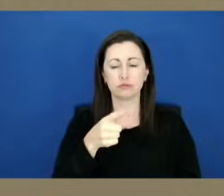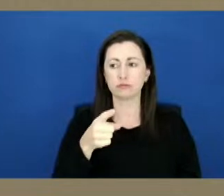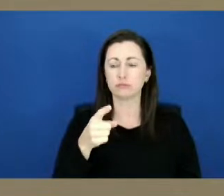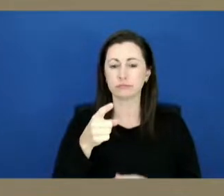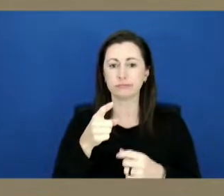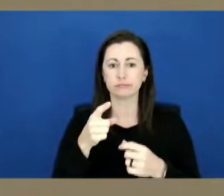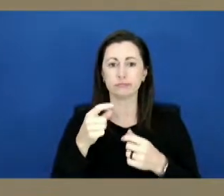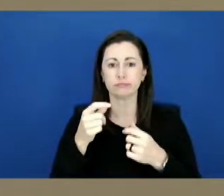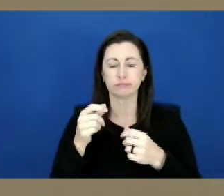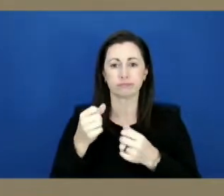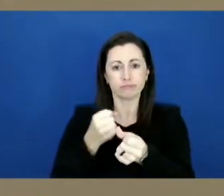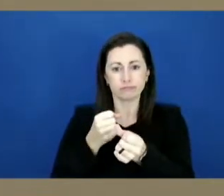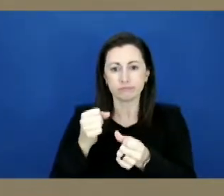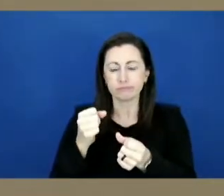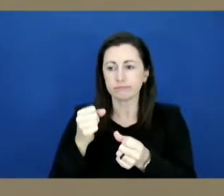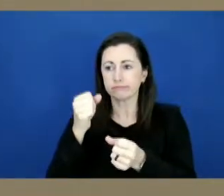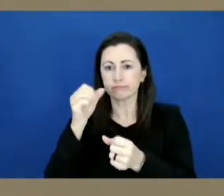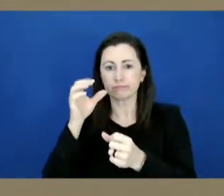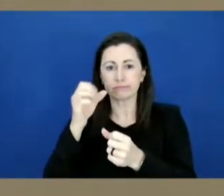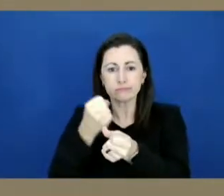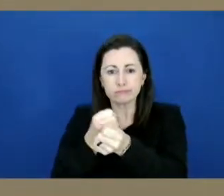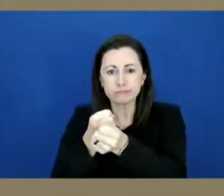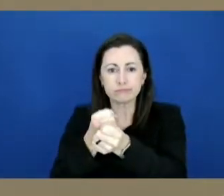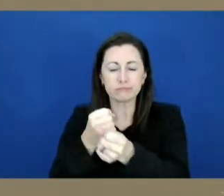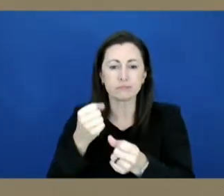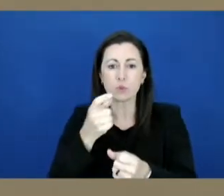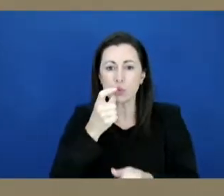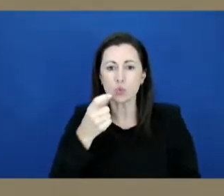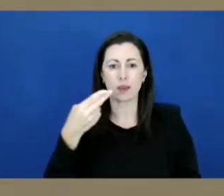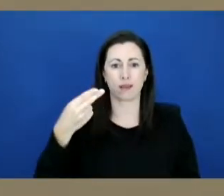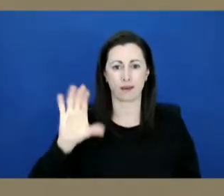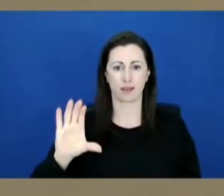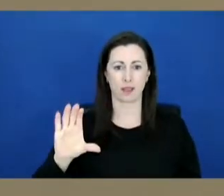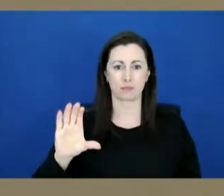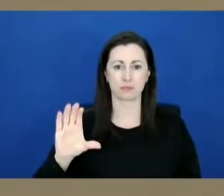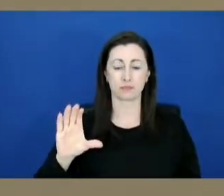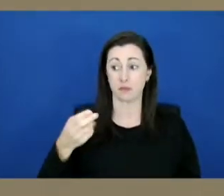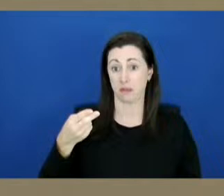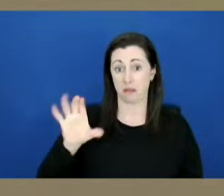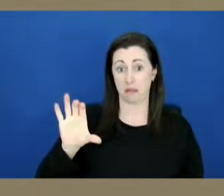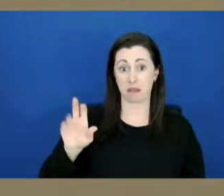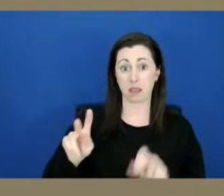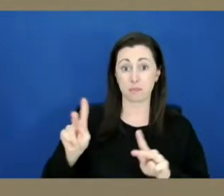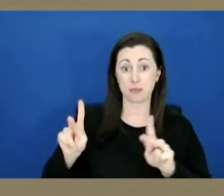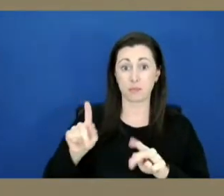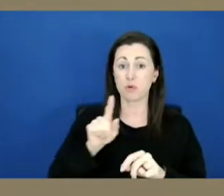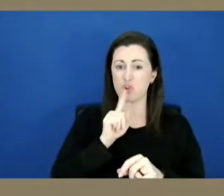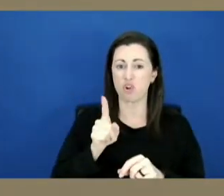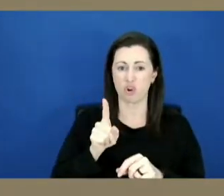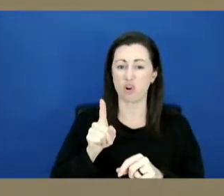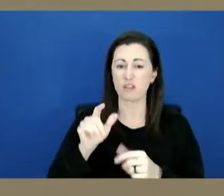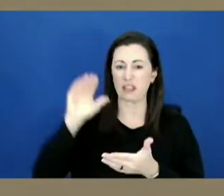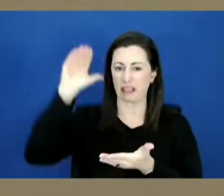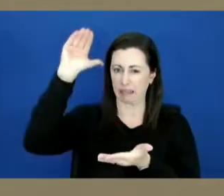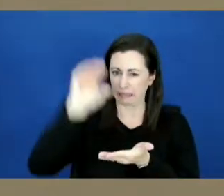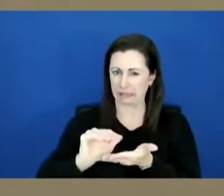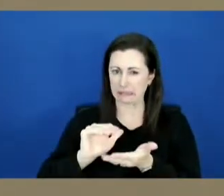THEMSELVES, AND TO LOOK OUT FOR